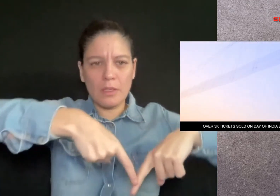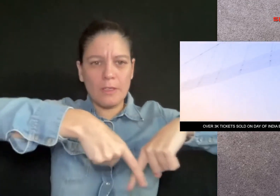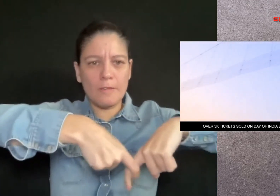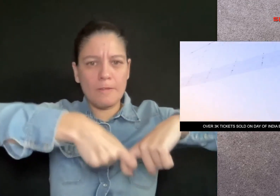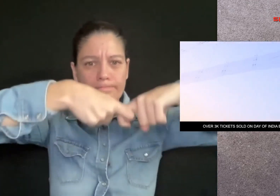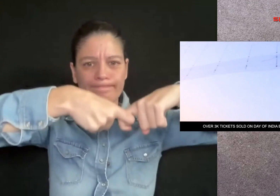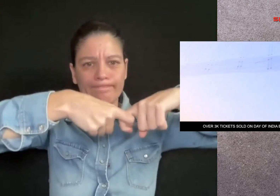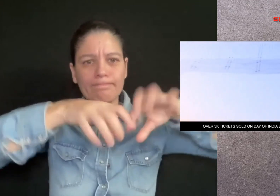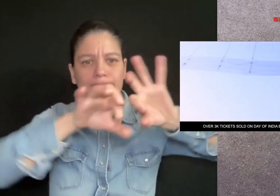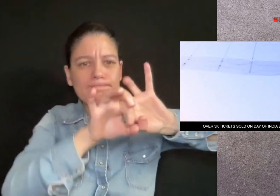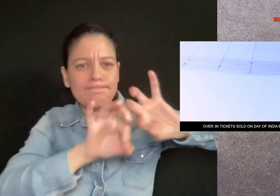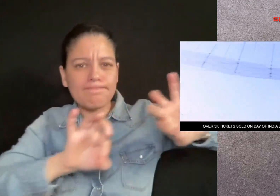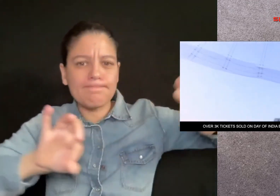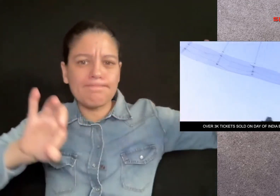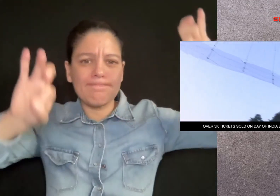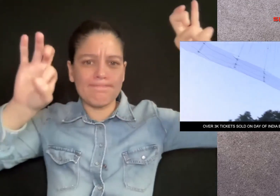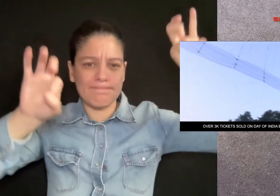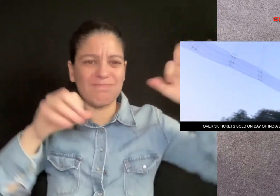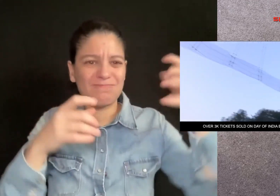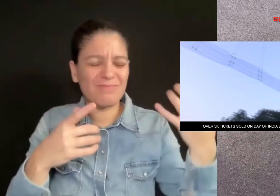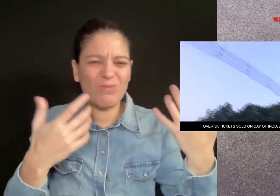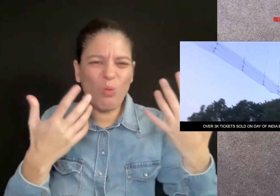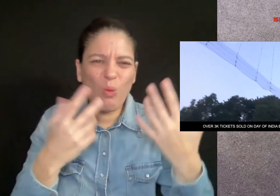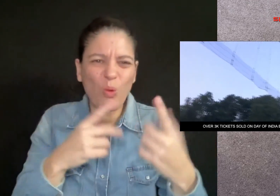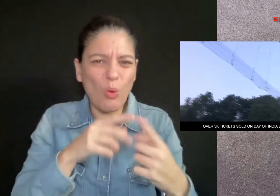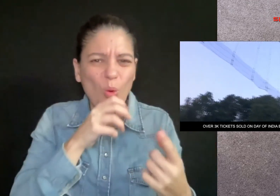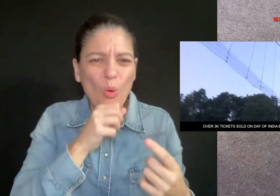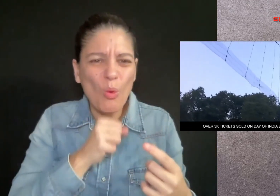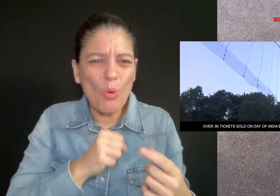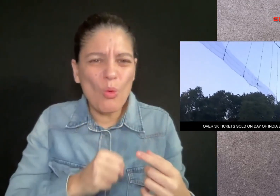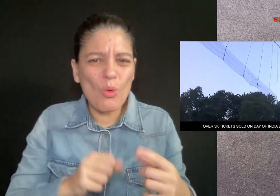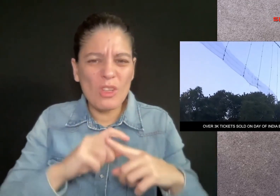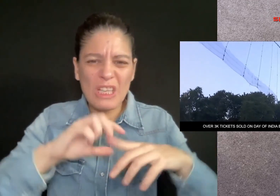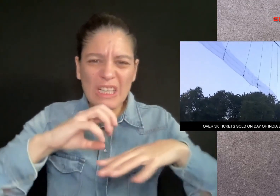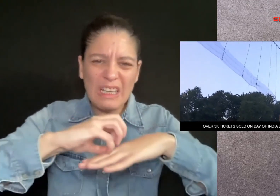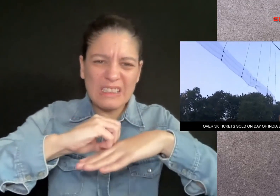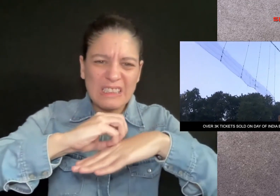the investigation also revealed that parts of the bridge's anchor and cables were rusted